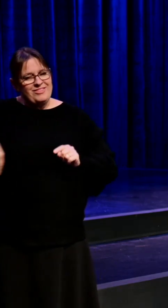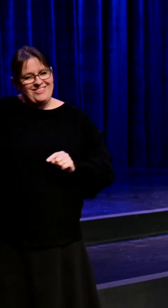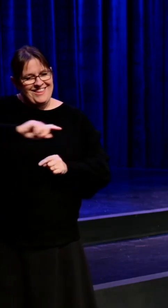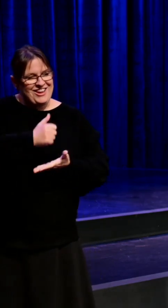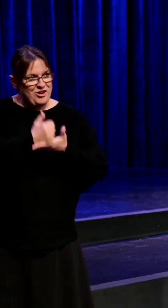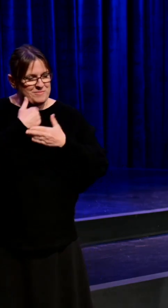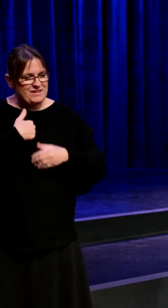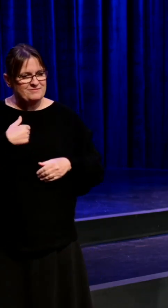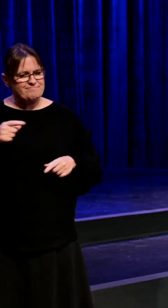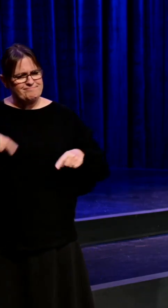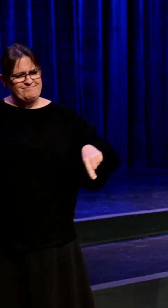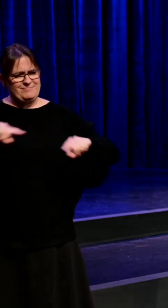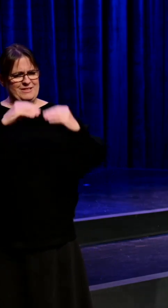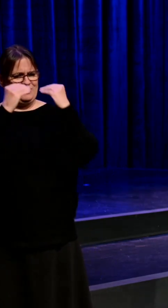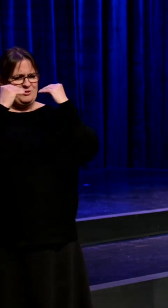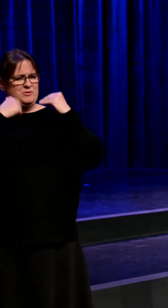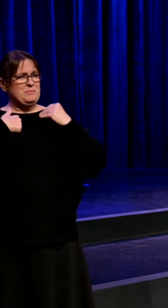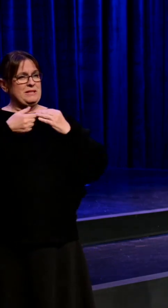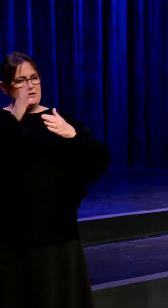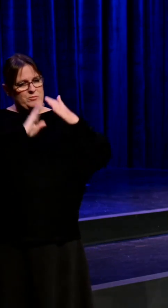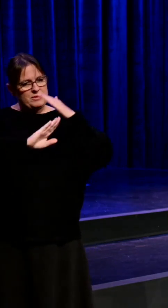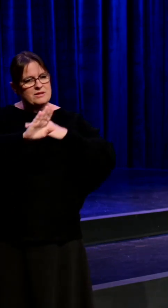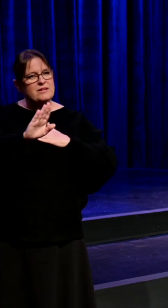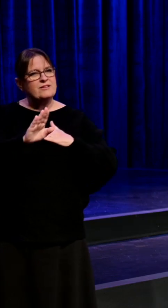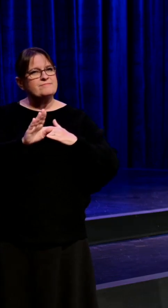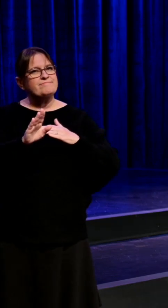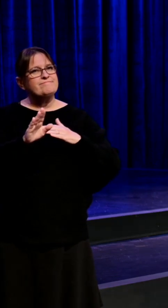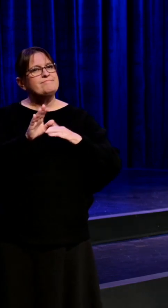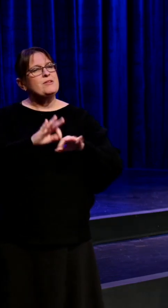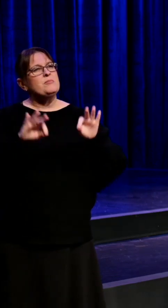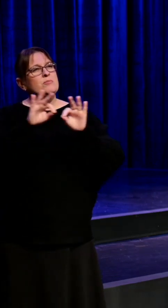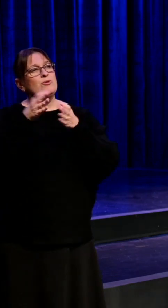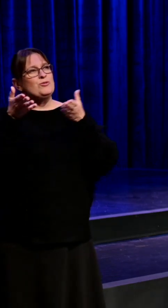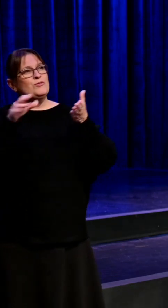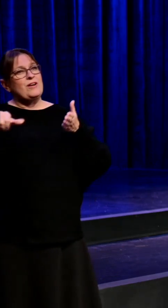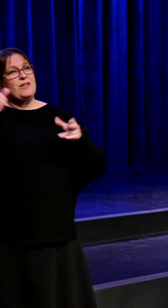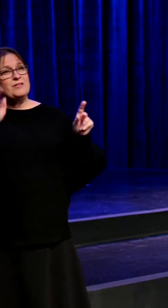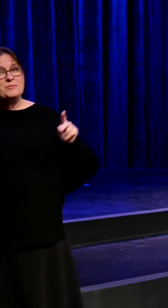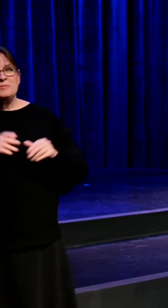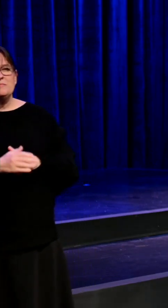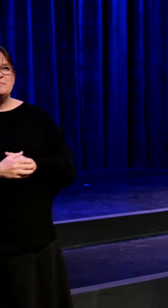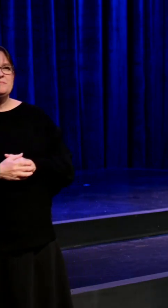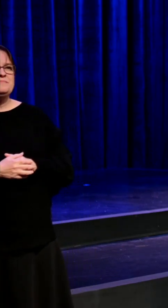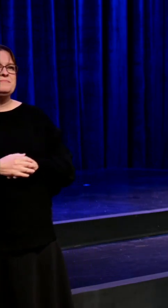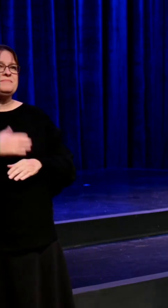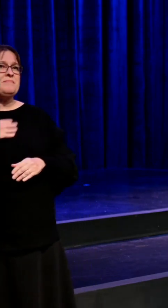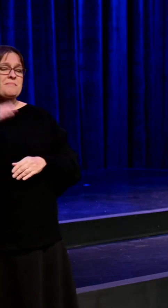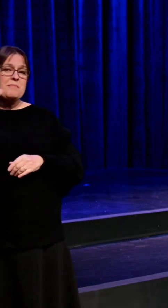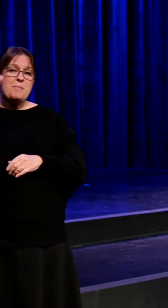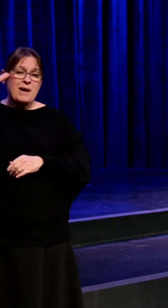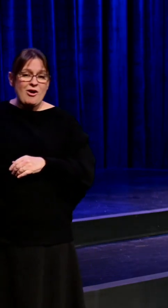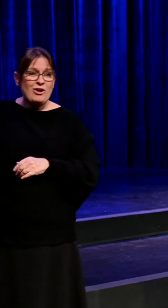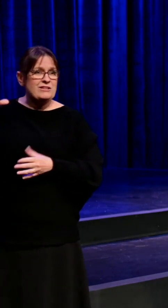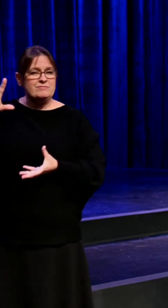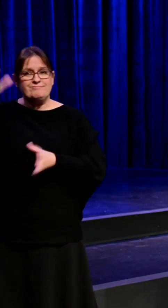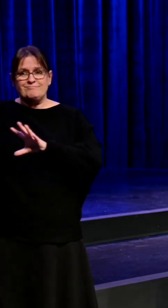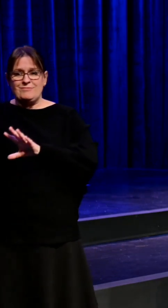humility and service to others. I had my parents they uprooted their lives and sat by my side